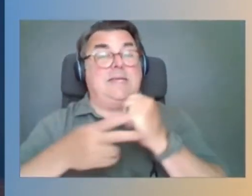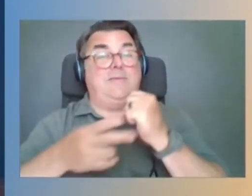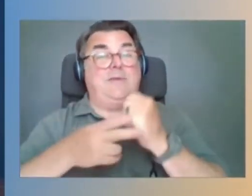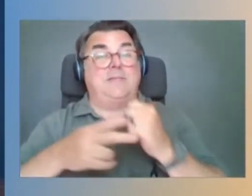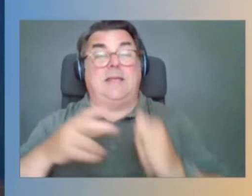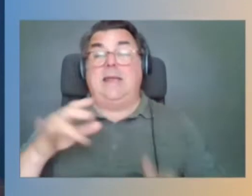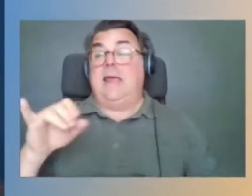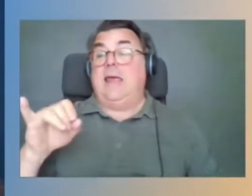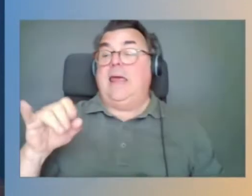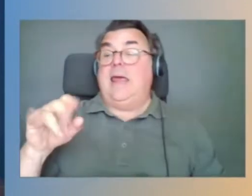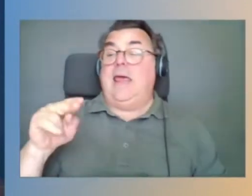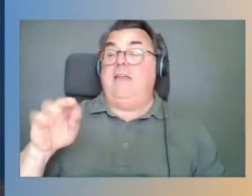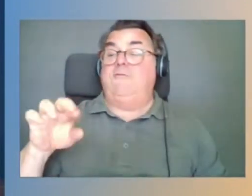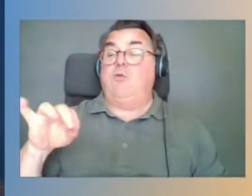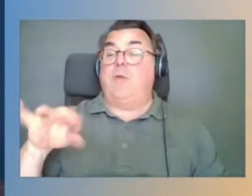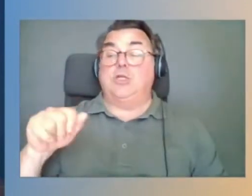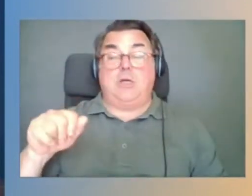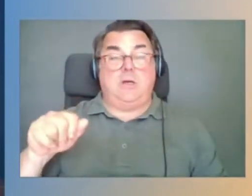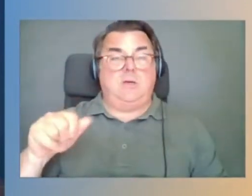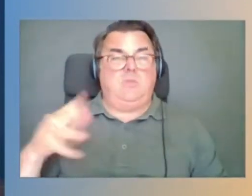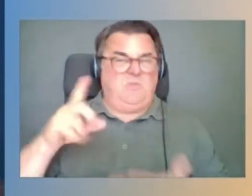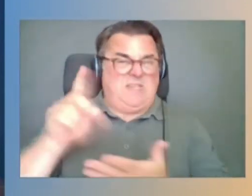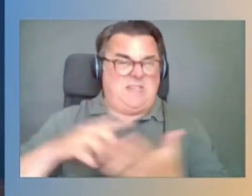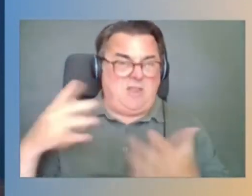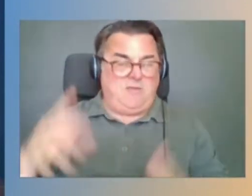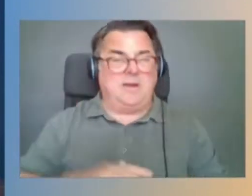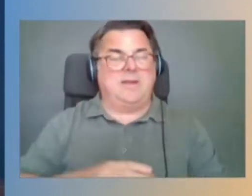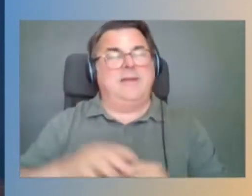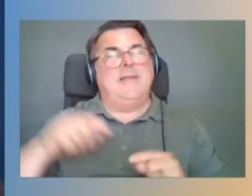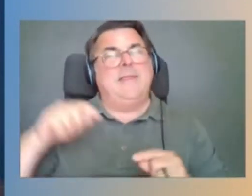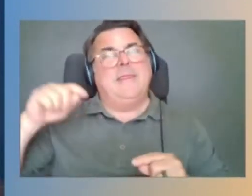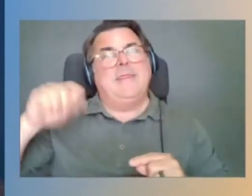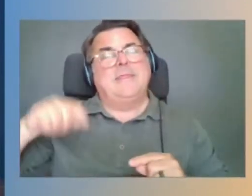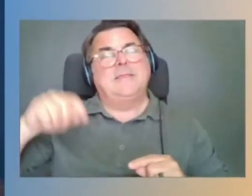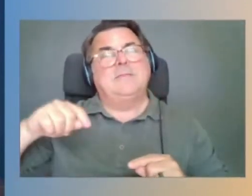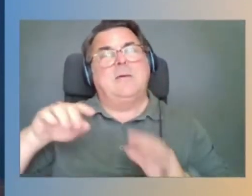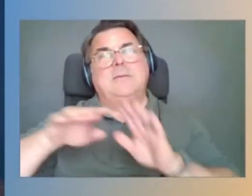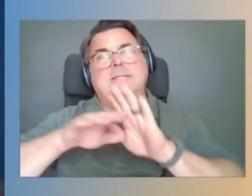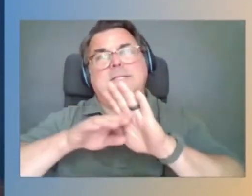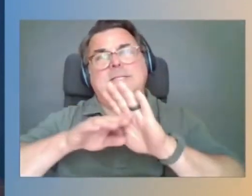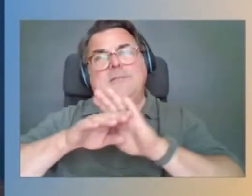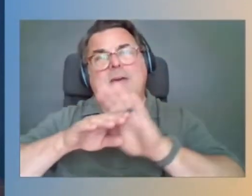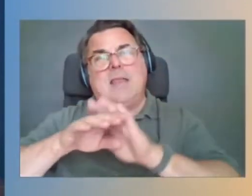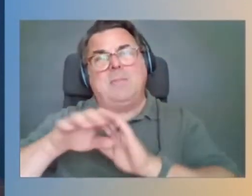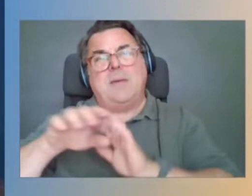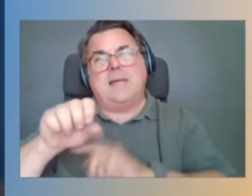As we've designed that, right? I mean, this is - Right. about developing this Silicon to meet customer needs.